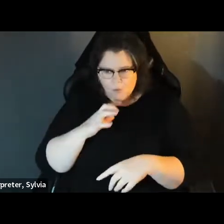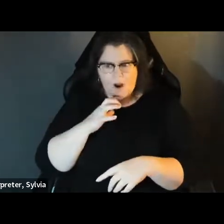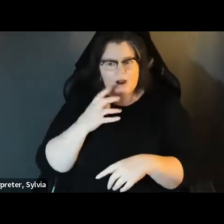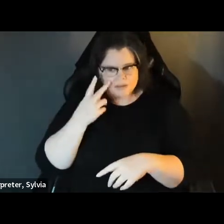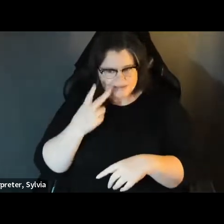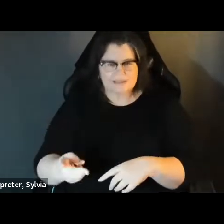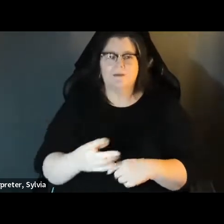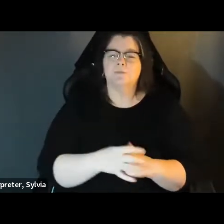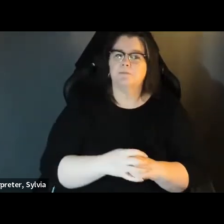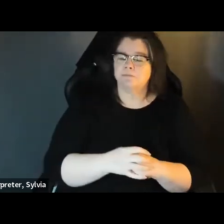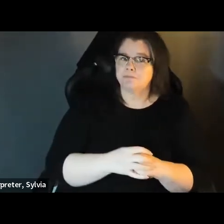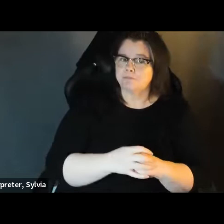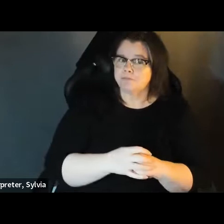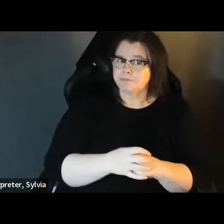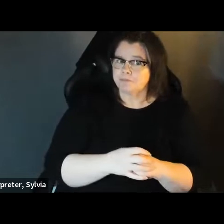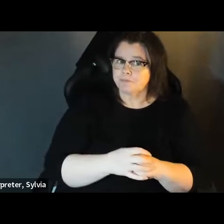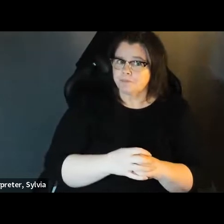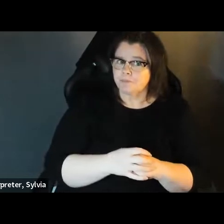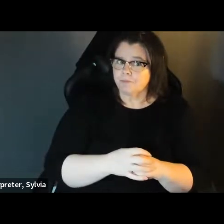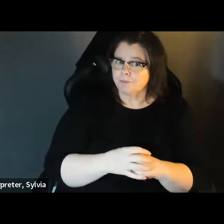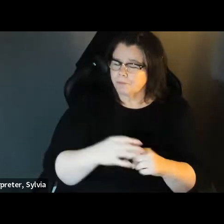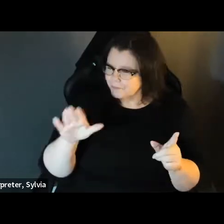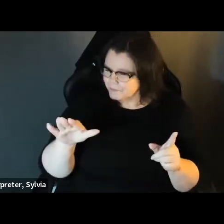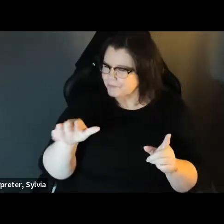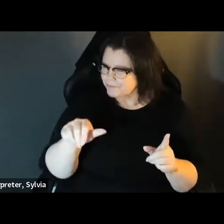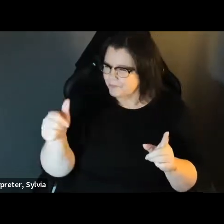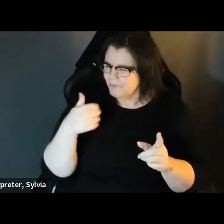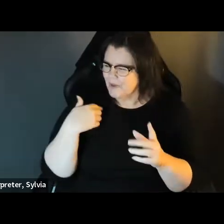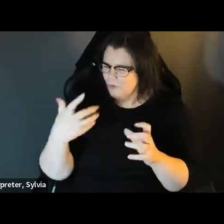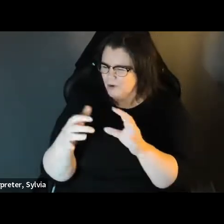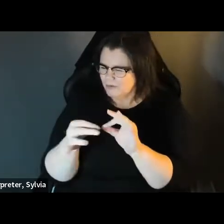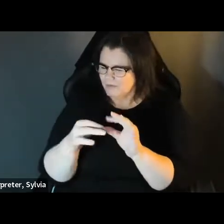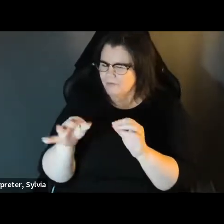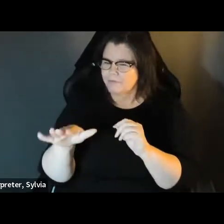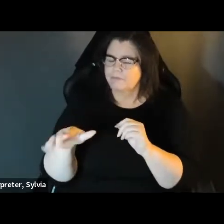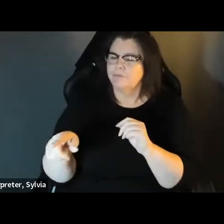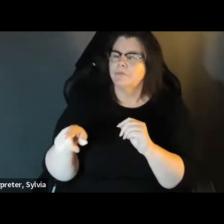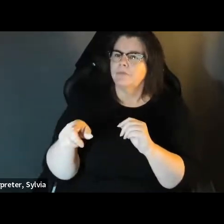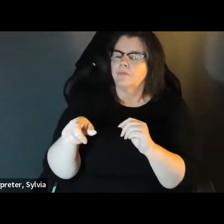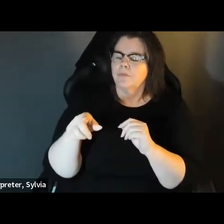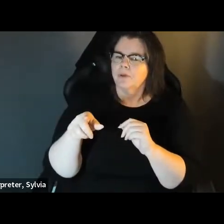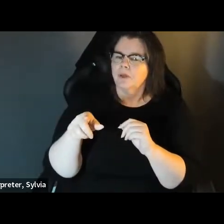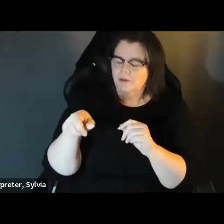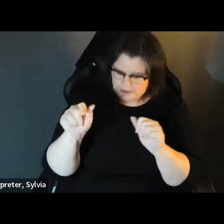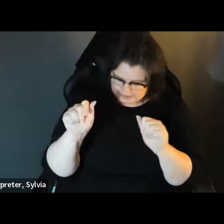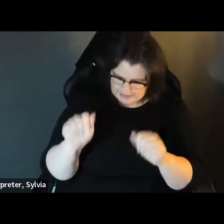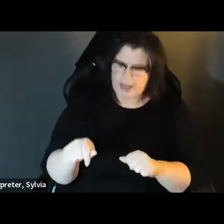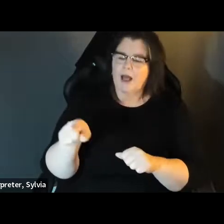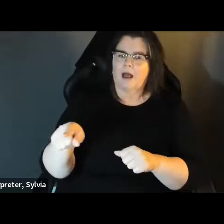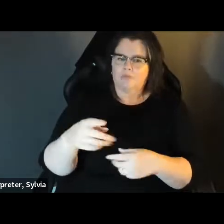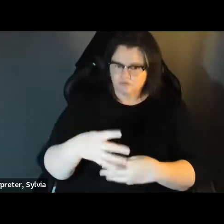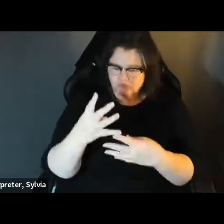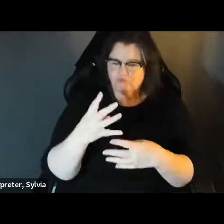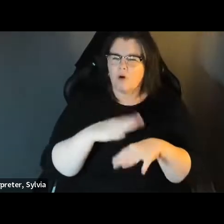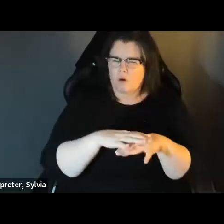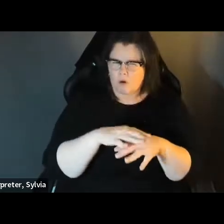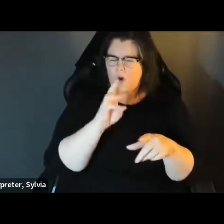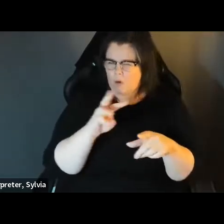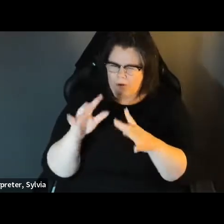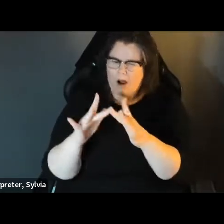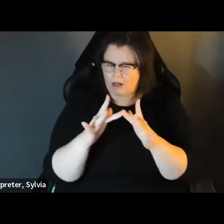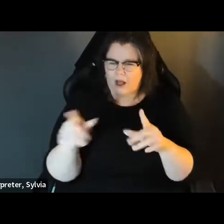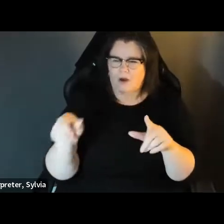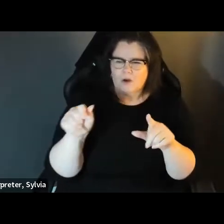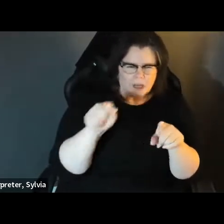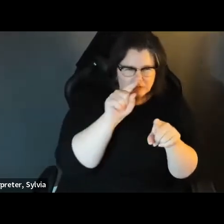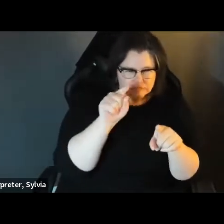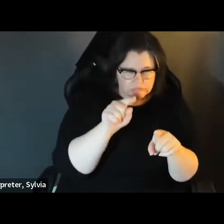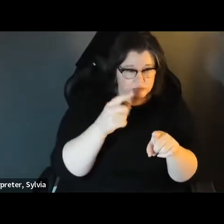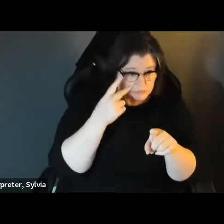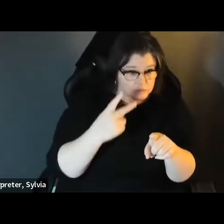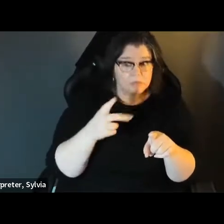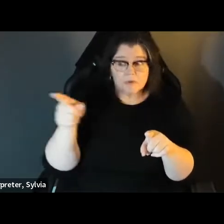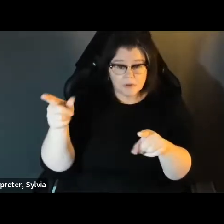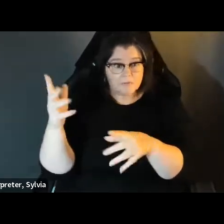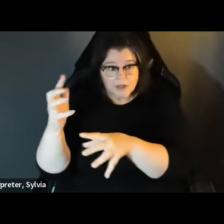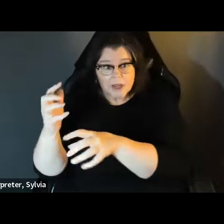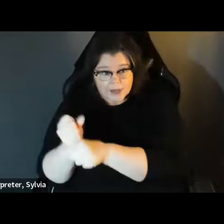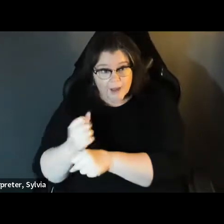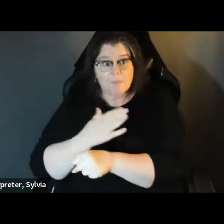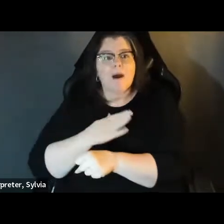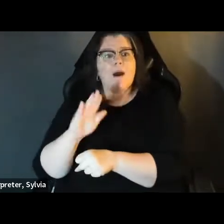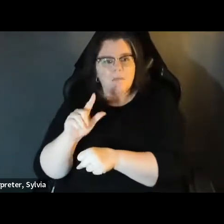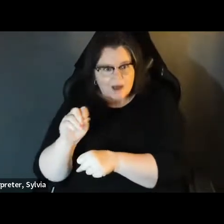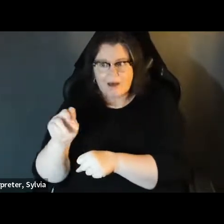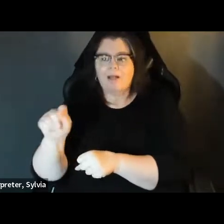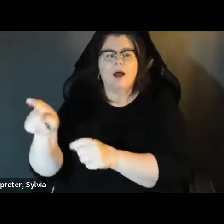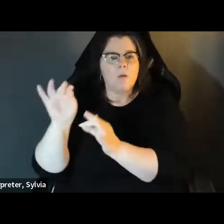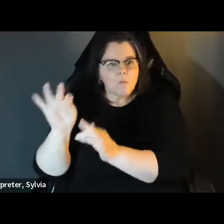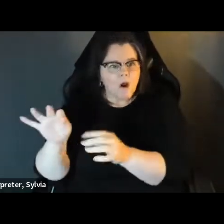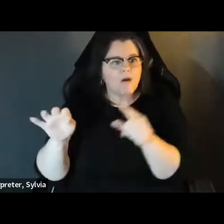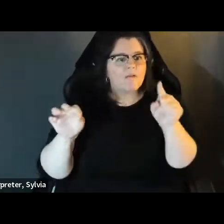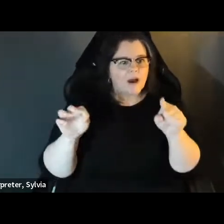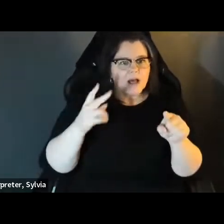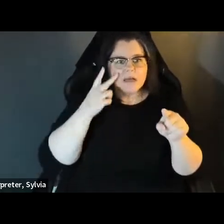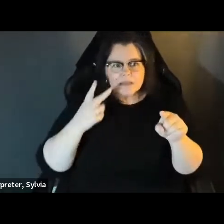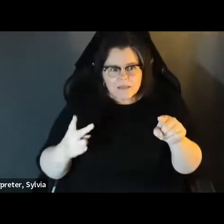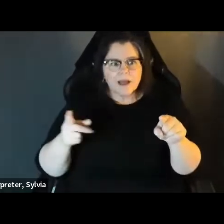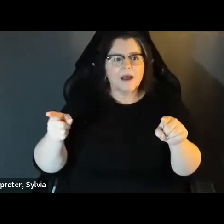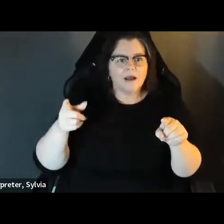I was also gonna say to you, can also just like with mail and ballot, go online, to make sure they received it, and that it's gonna you know, there's not a problem with it.